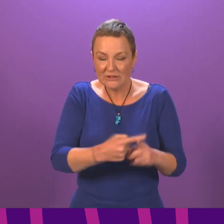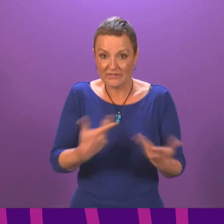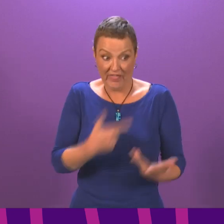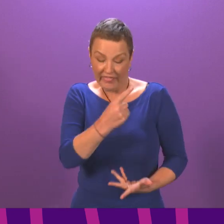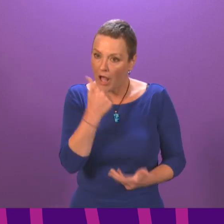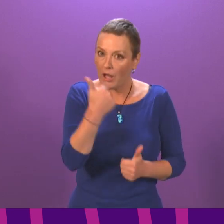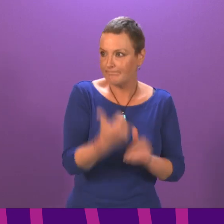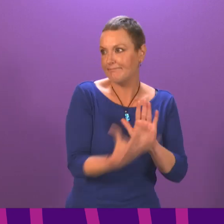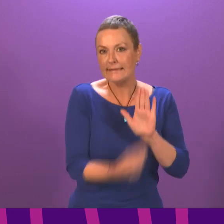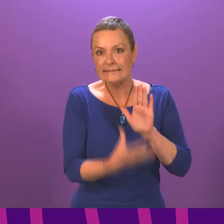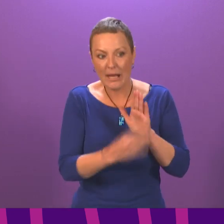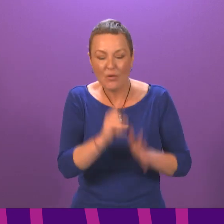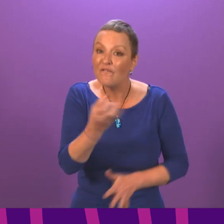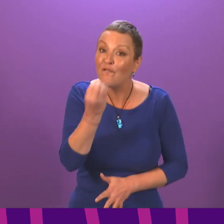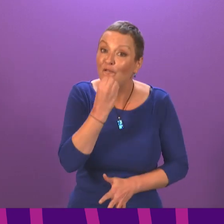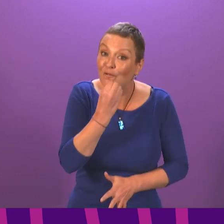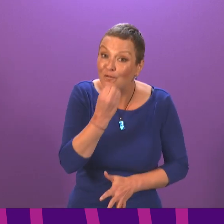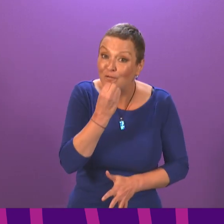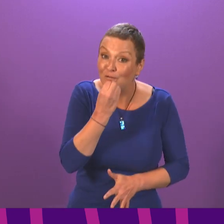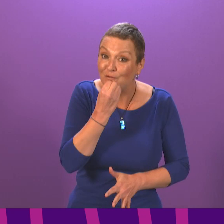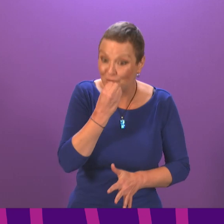an outbreak in a food processing plant.